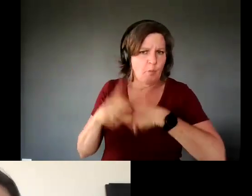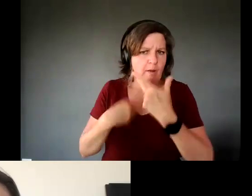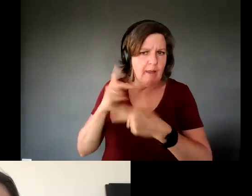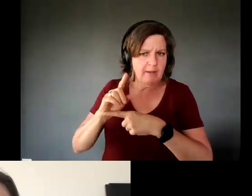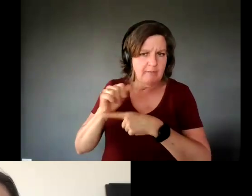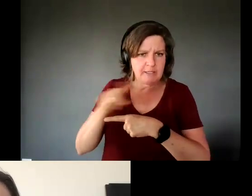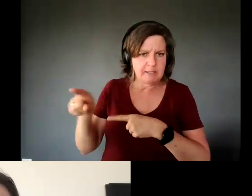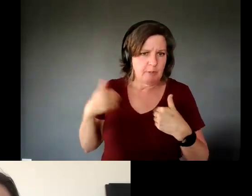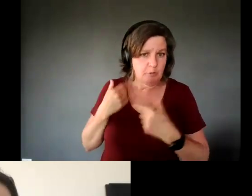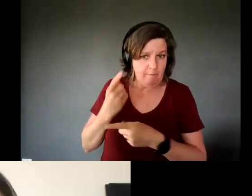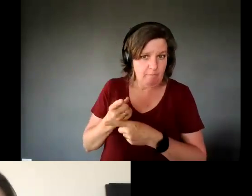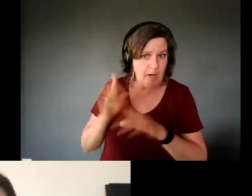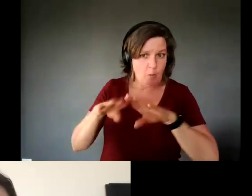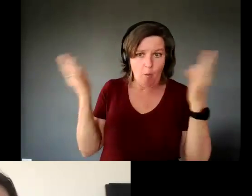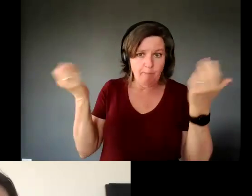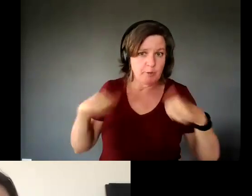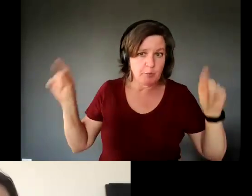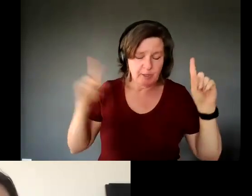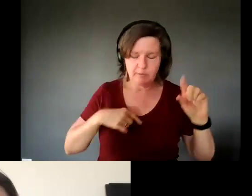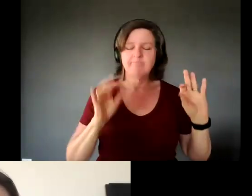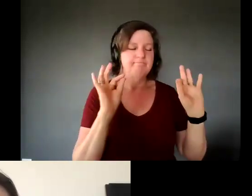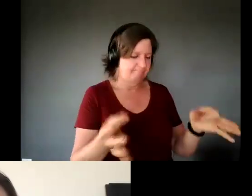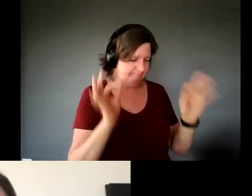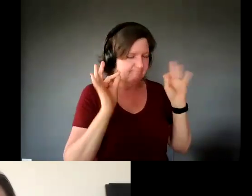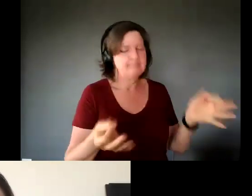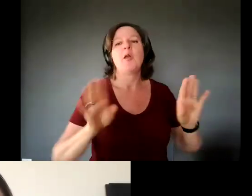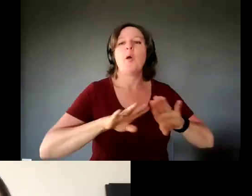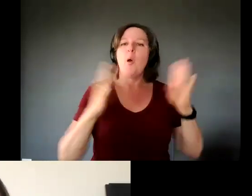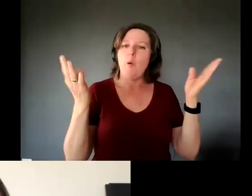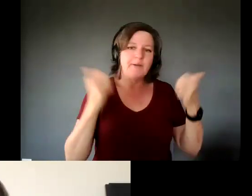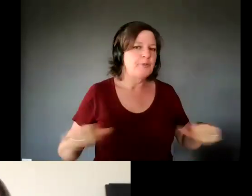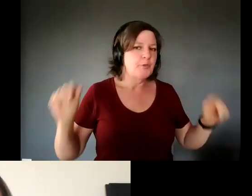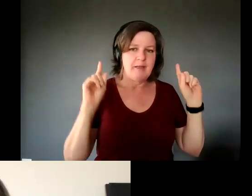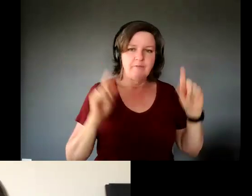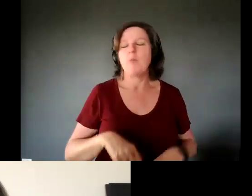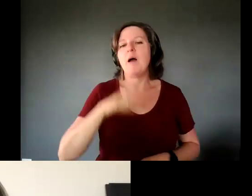Absolutely. Absolutely. Opened to everyone. And we are also always opened